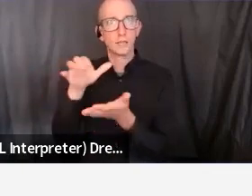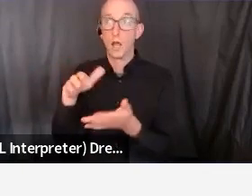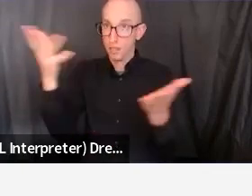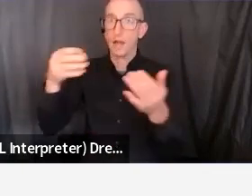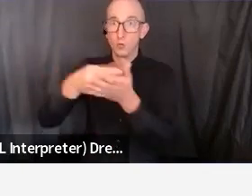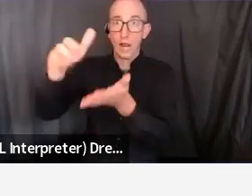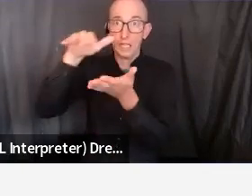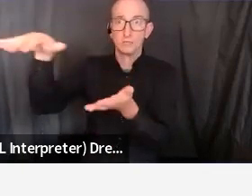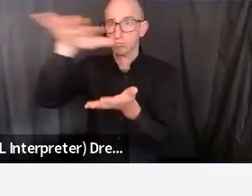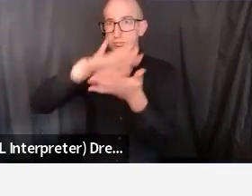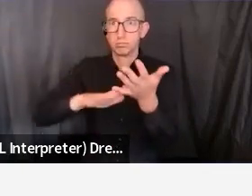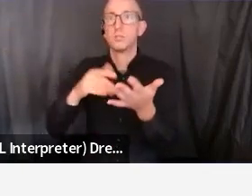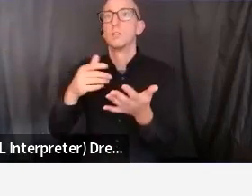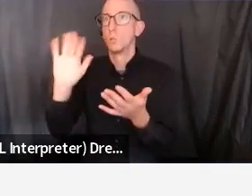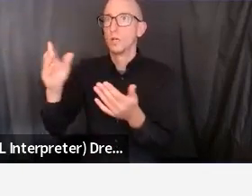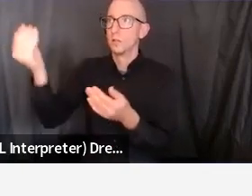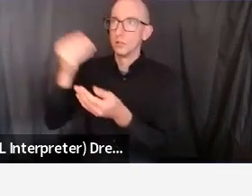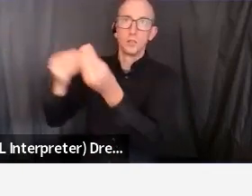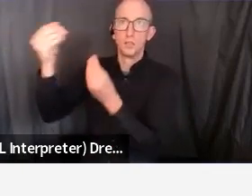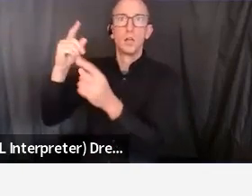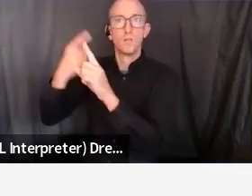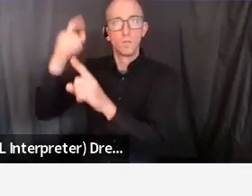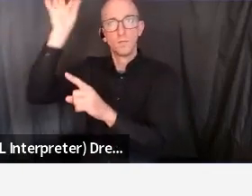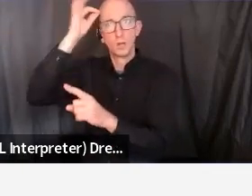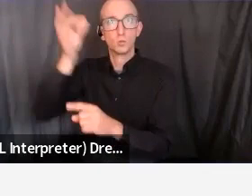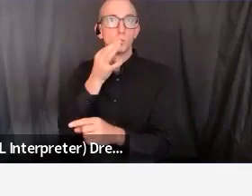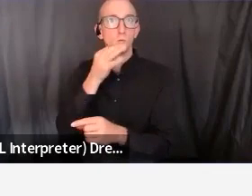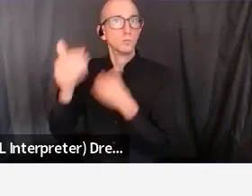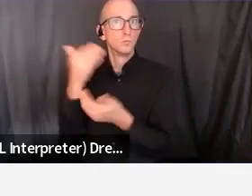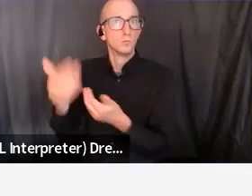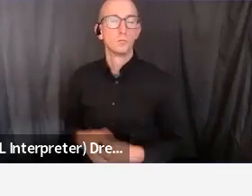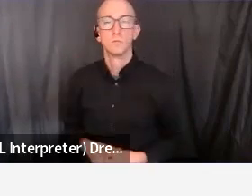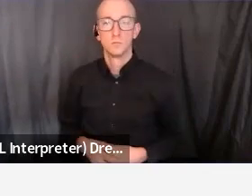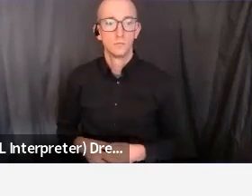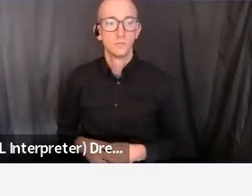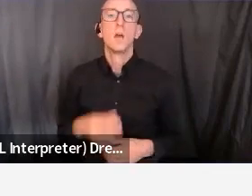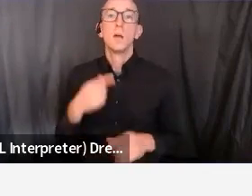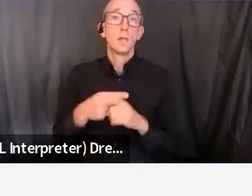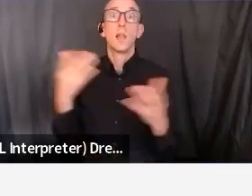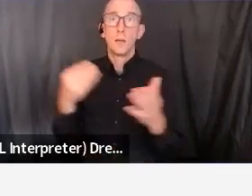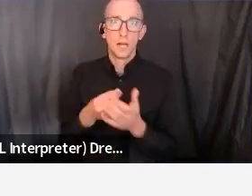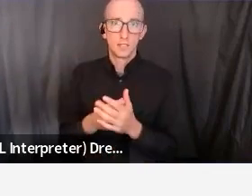and cultivate ideas on how to access these historic resources, especially in low-income